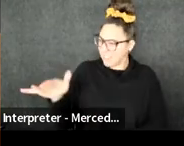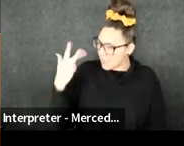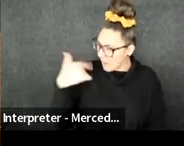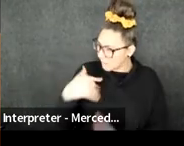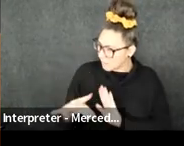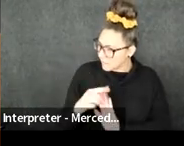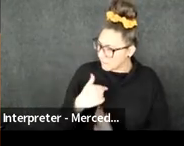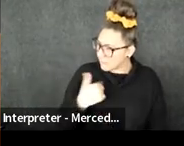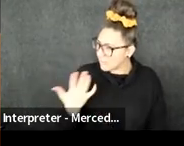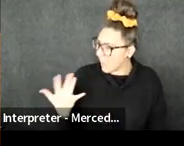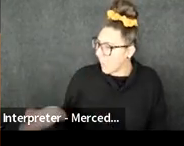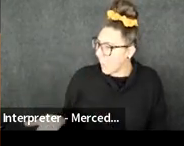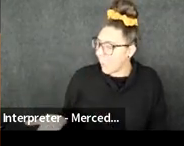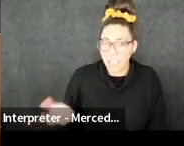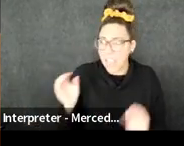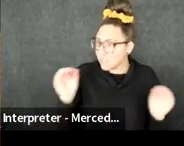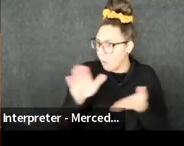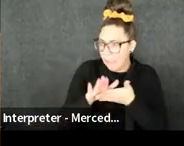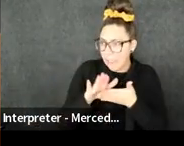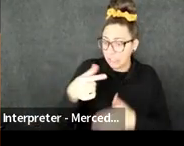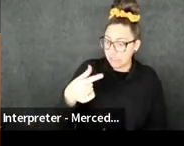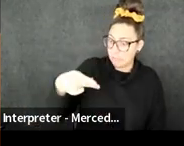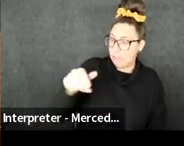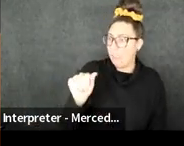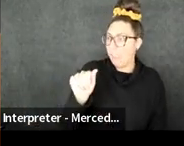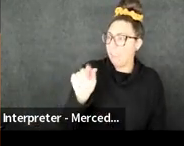You know, I had an academic GPA of 4.0 or 3.5,